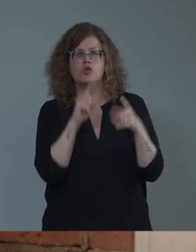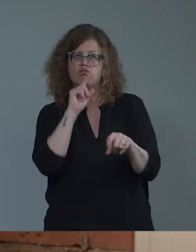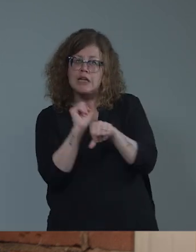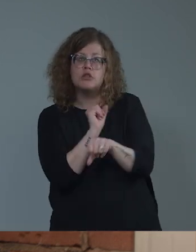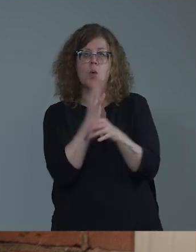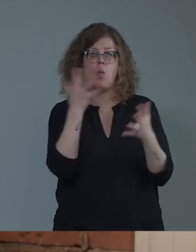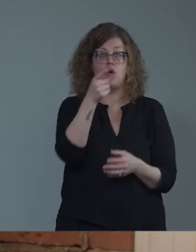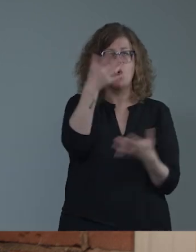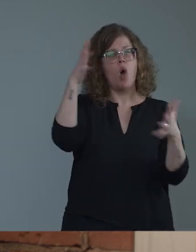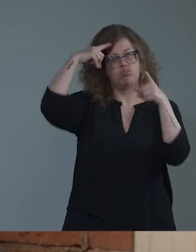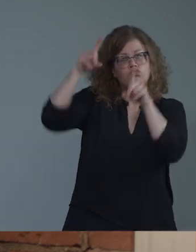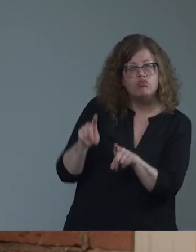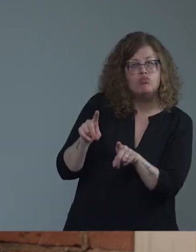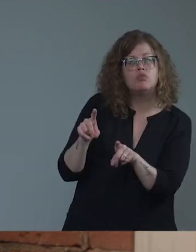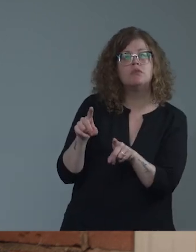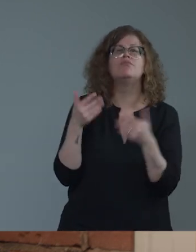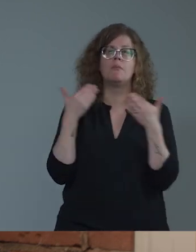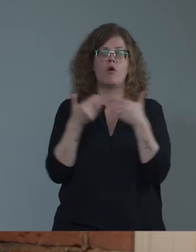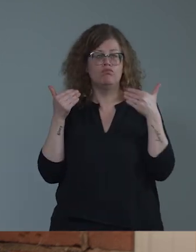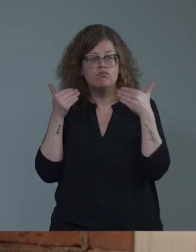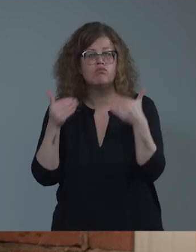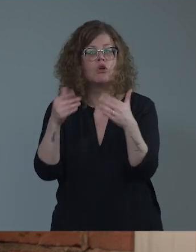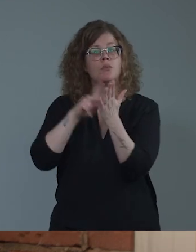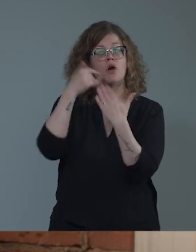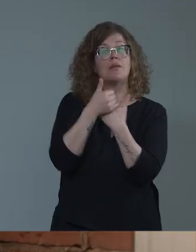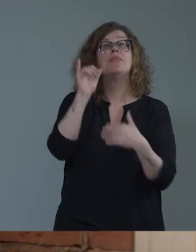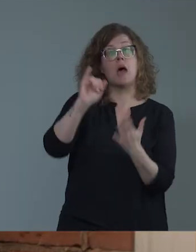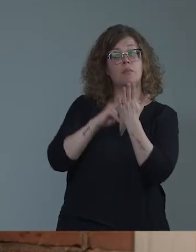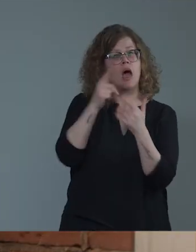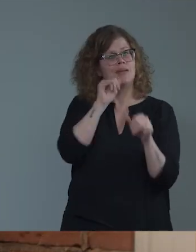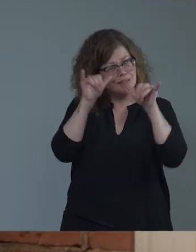don't design the project for the artist. So if you're an interested community member,